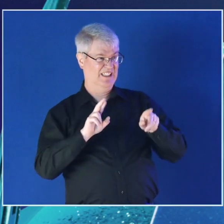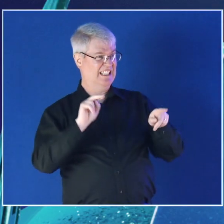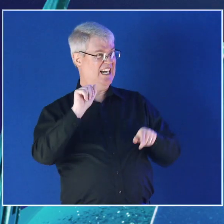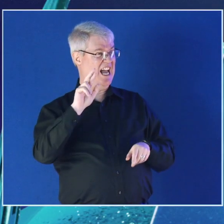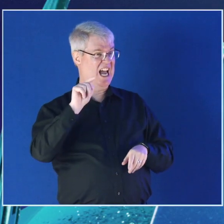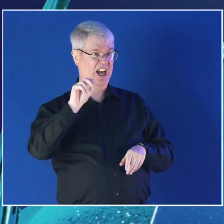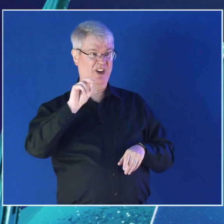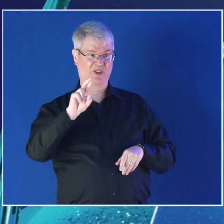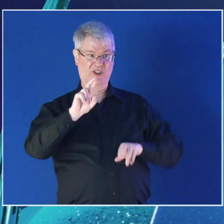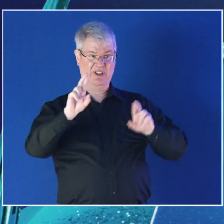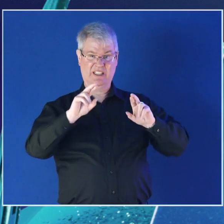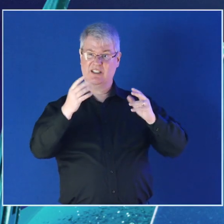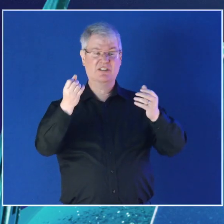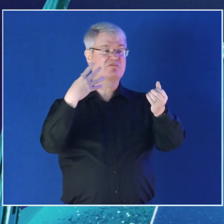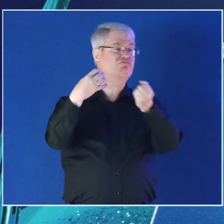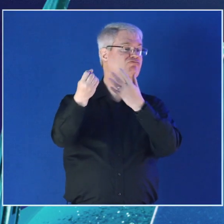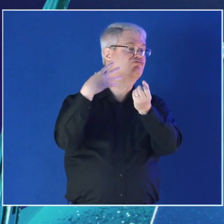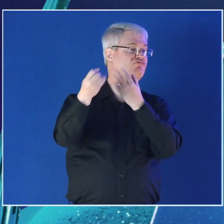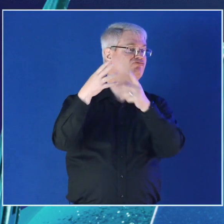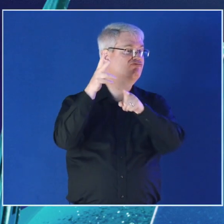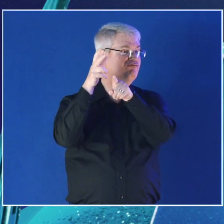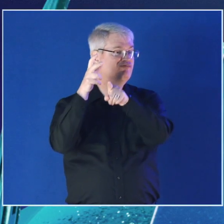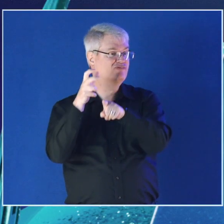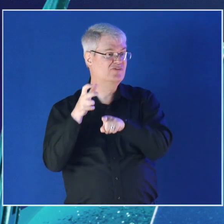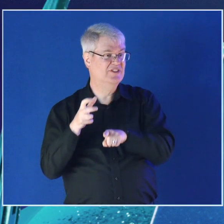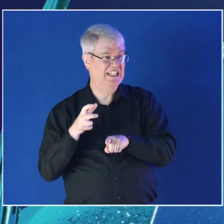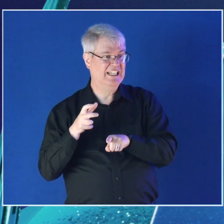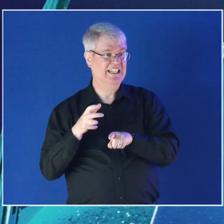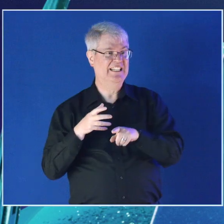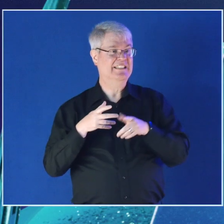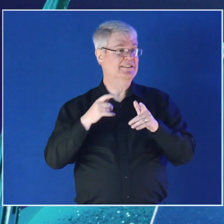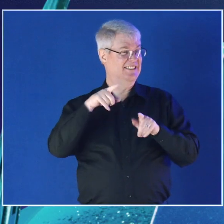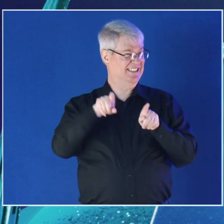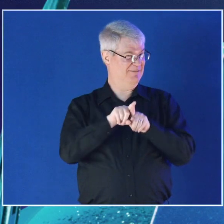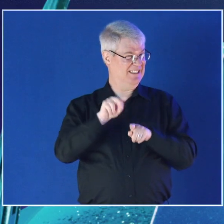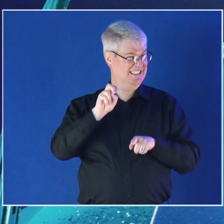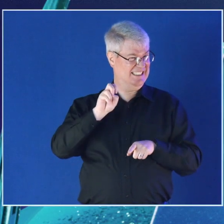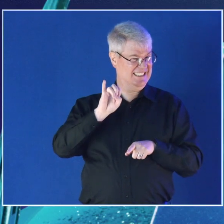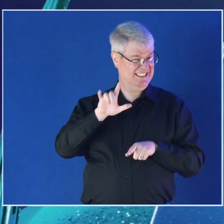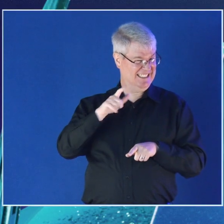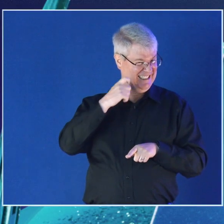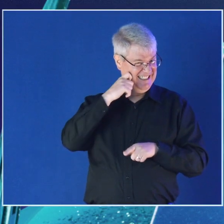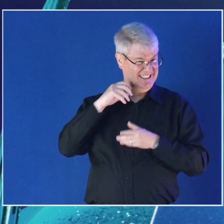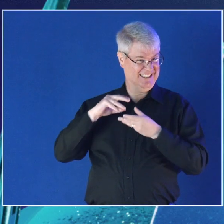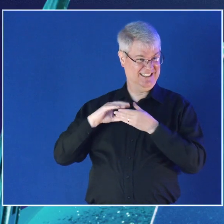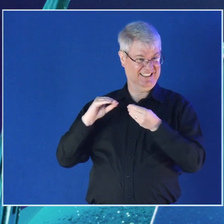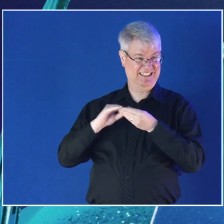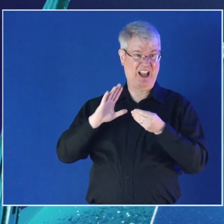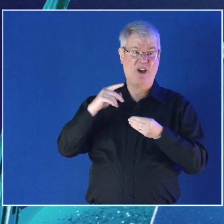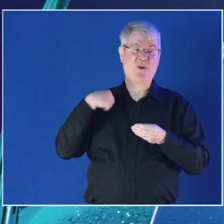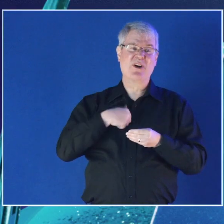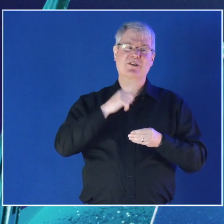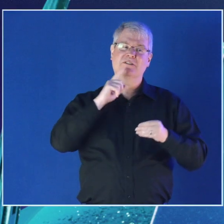As Neil mentioned earlier, we are also very pleased to announce that Microsoft and the National Federation